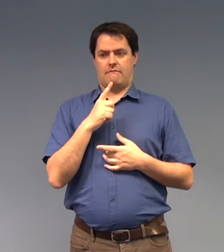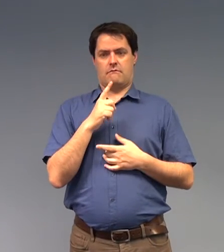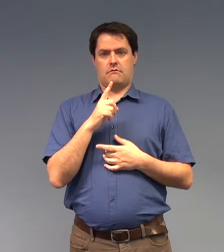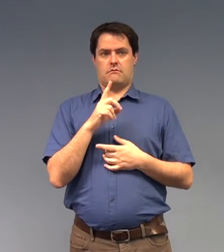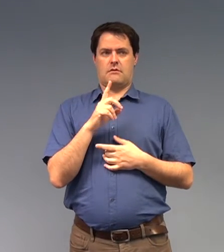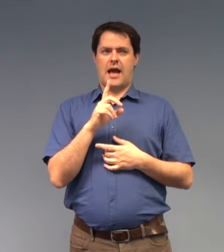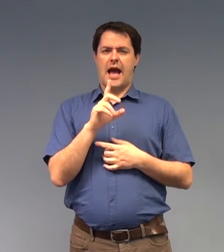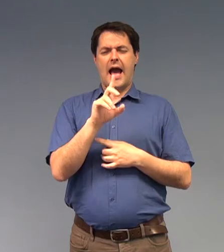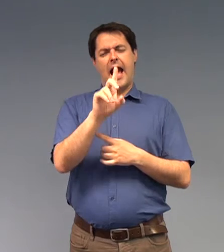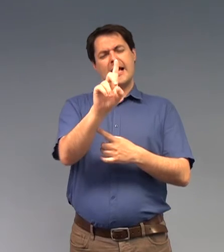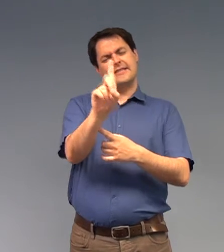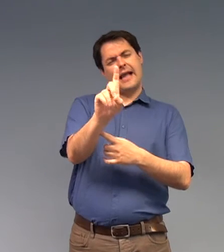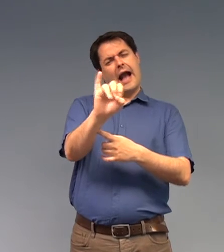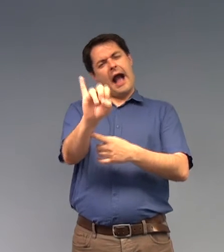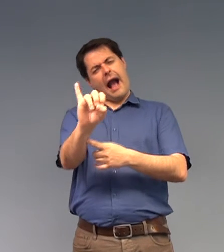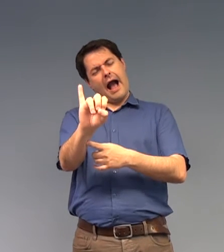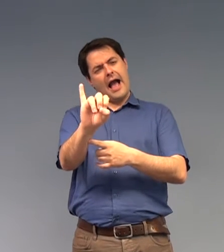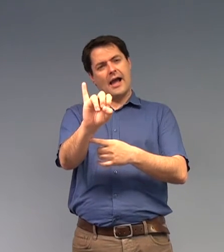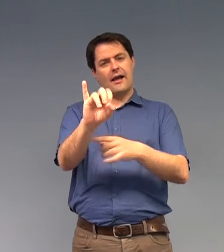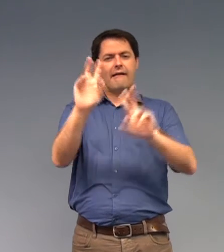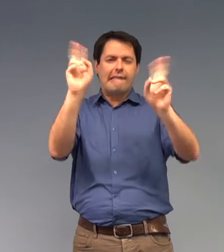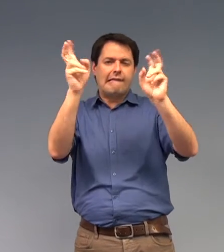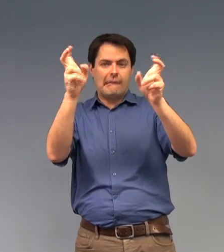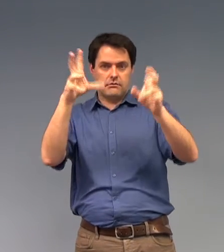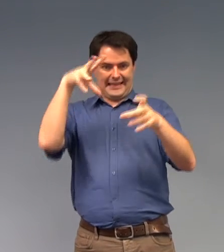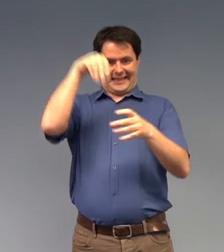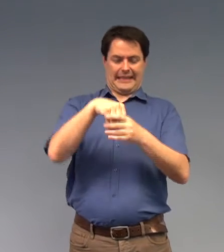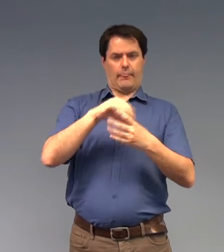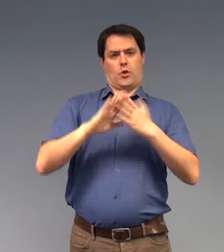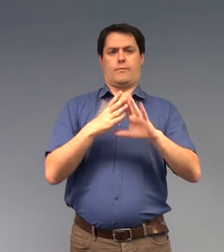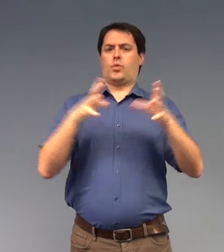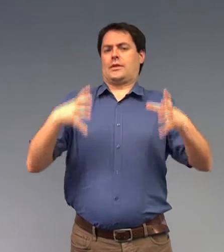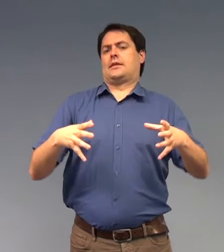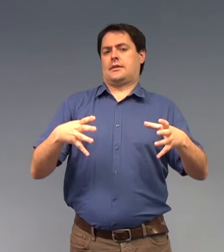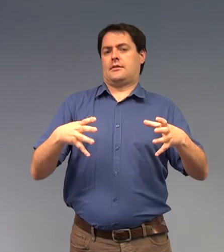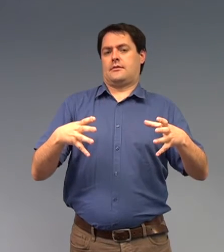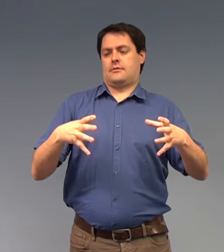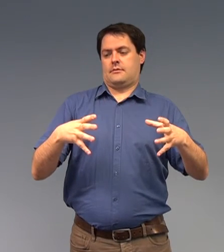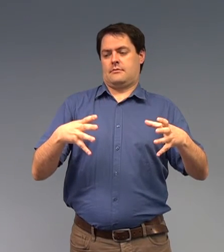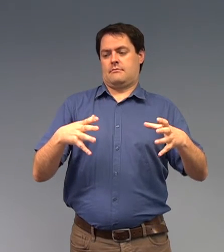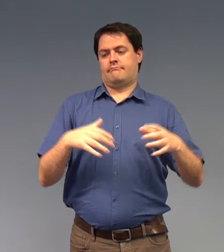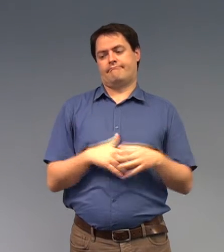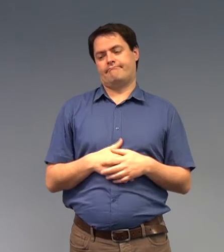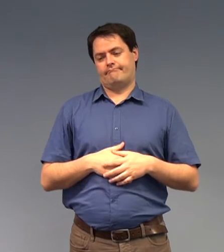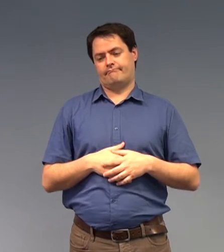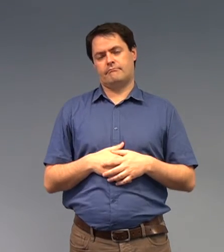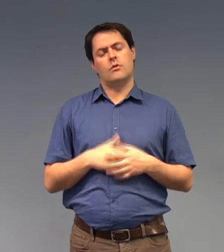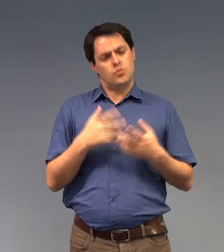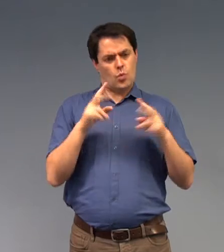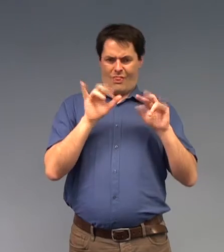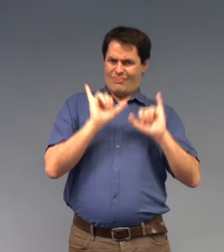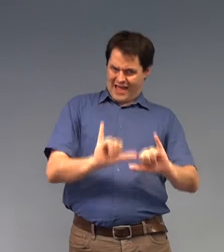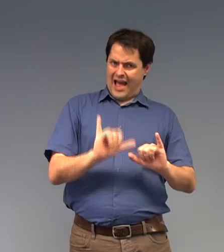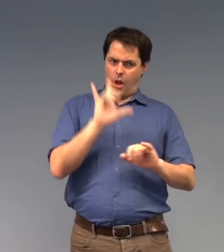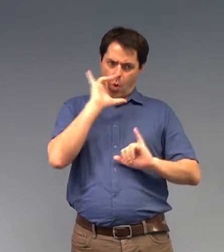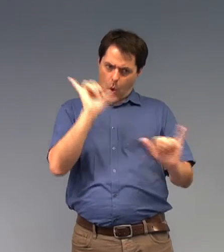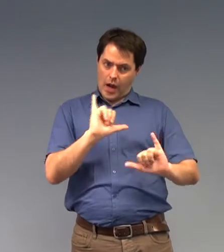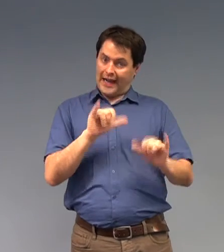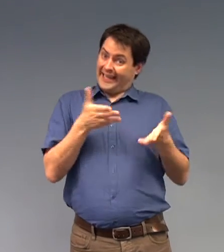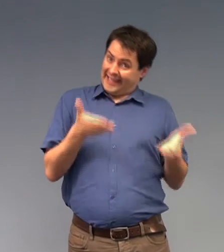Deaf people who've had skills have supported each other and that's included English skills.